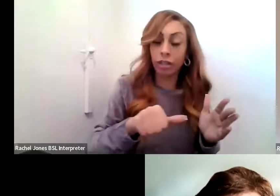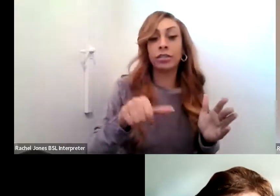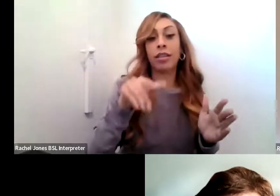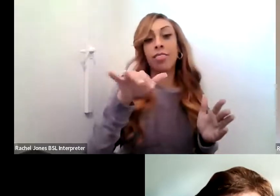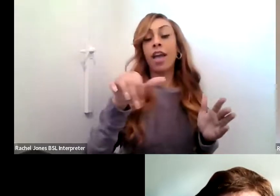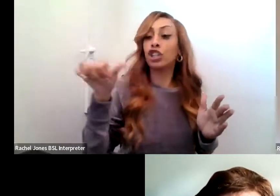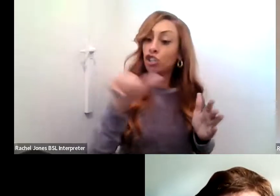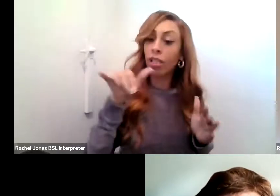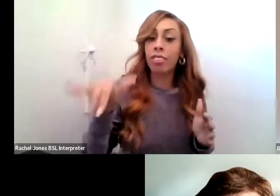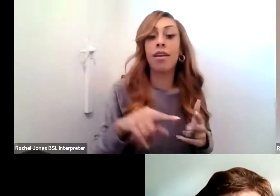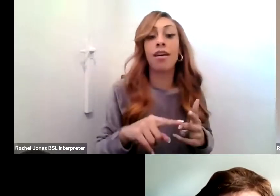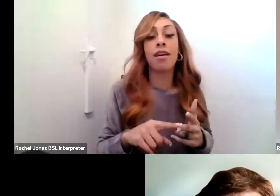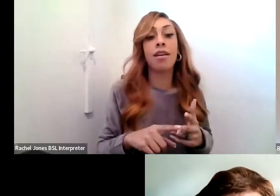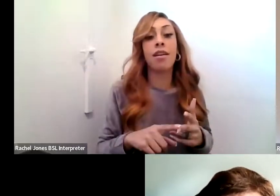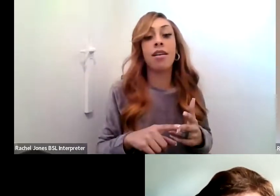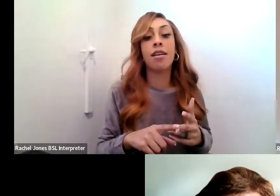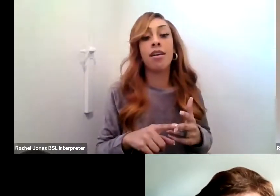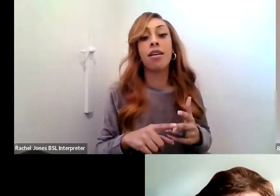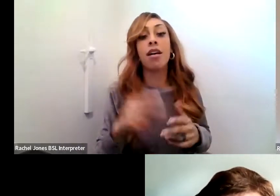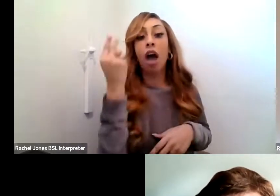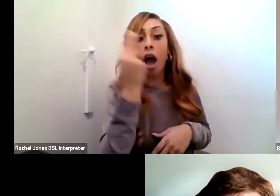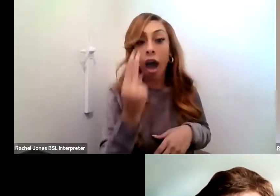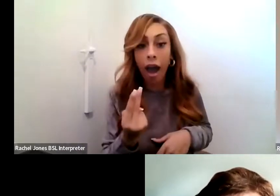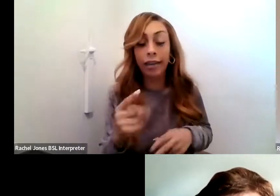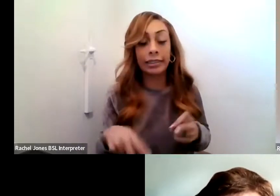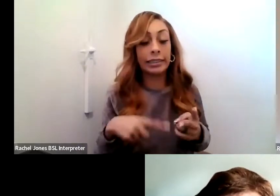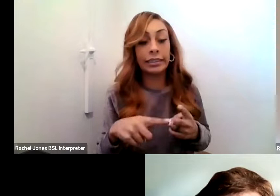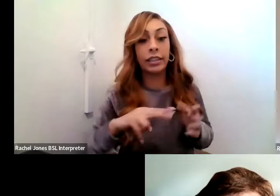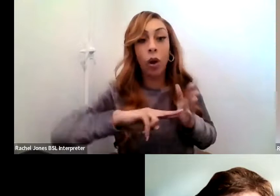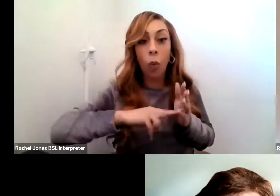with the idea that artists and organisations